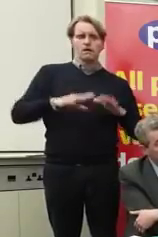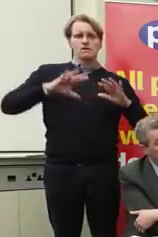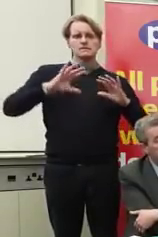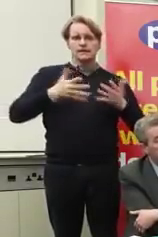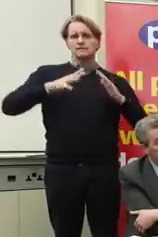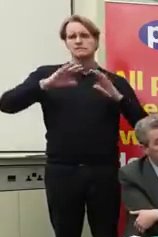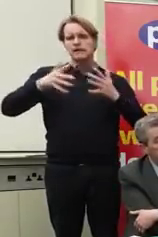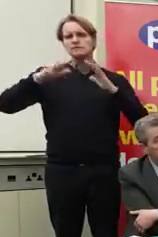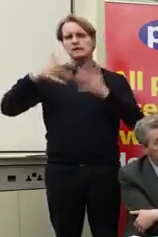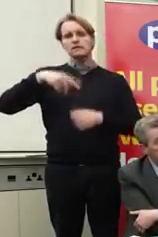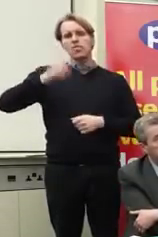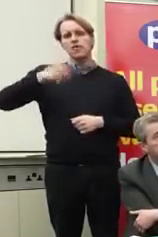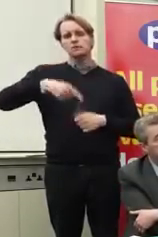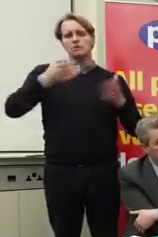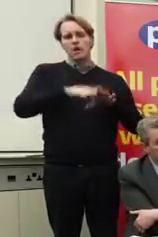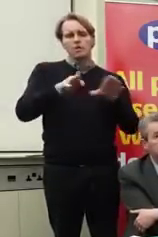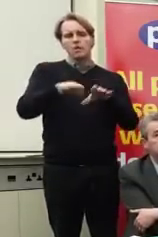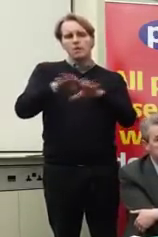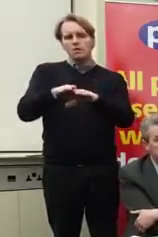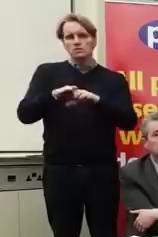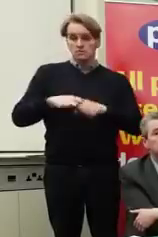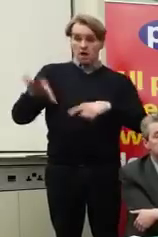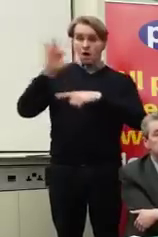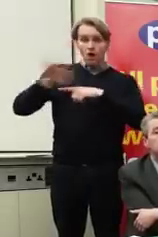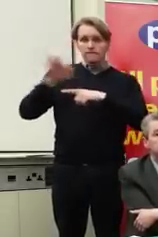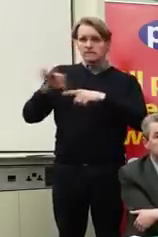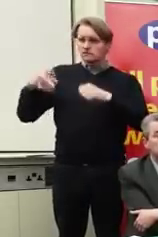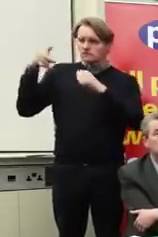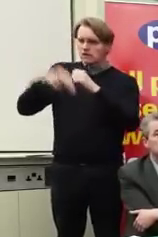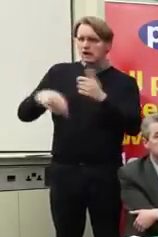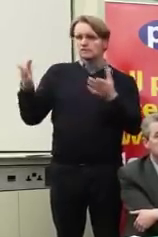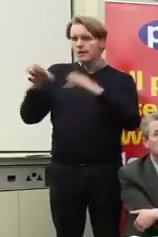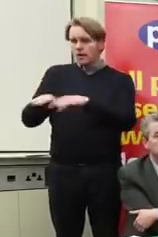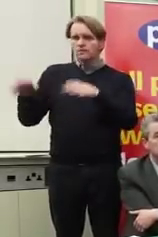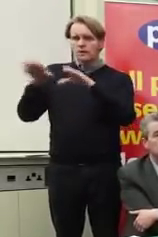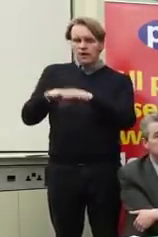going close local offices and then they're worried why, you know, they